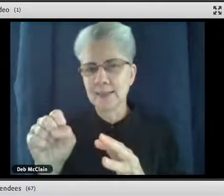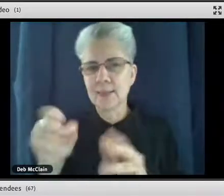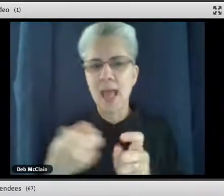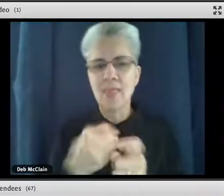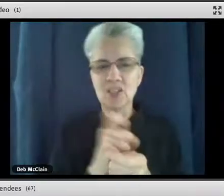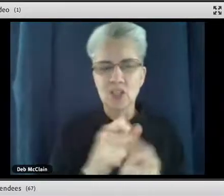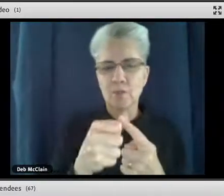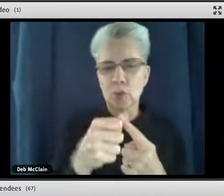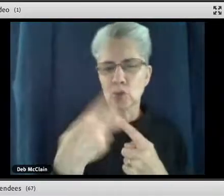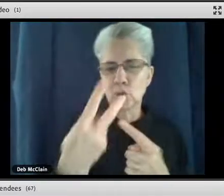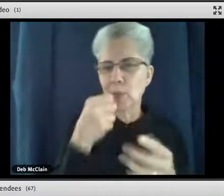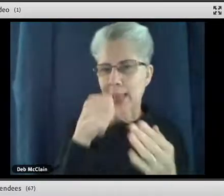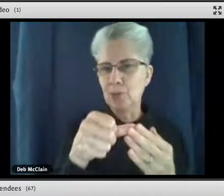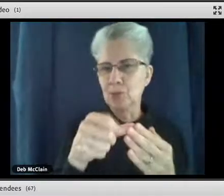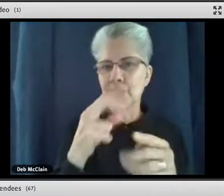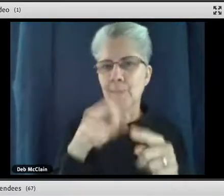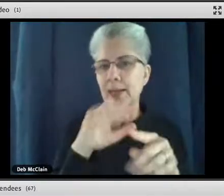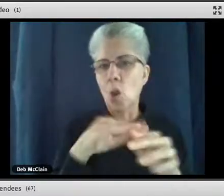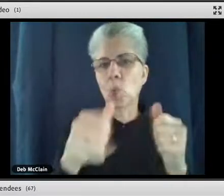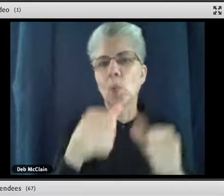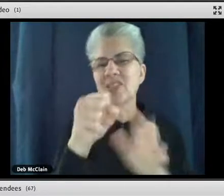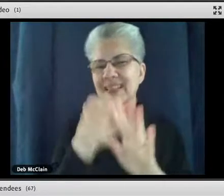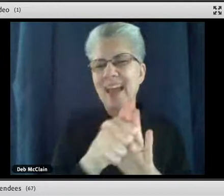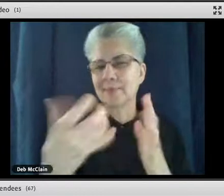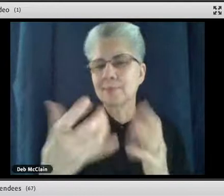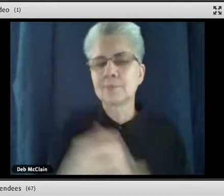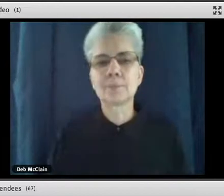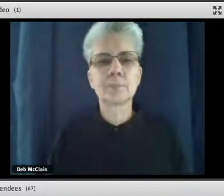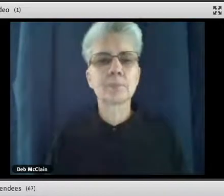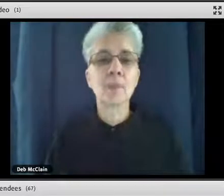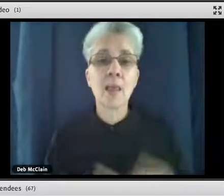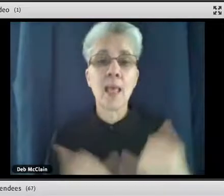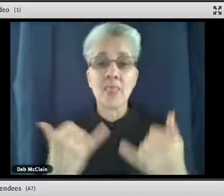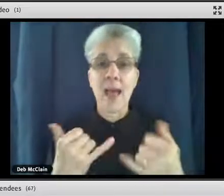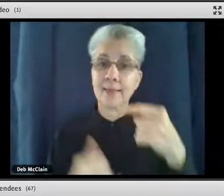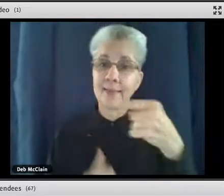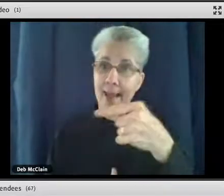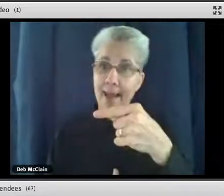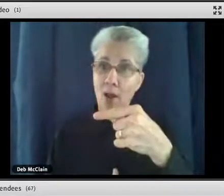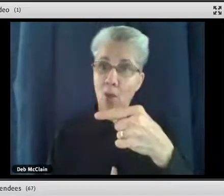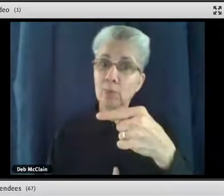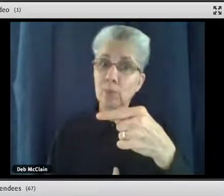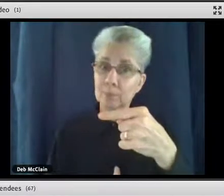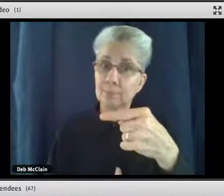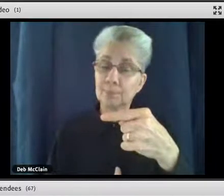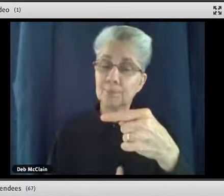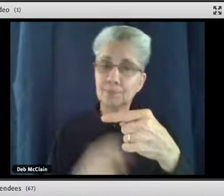to represent United States. And then just you change out the first two letters depending on the state.